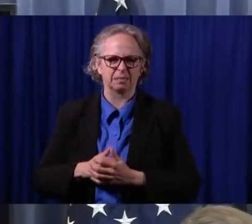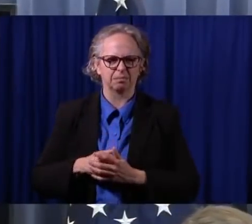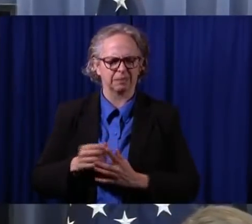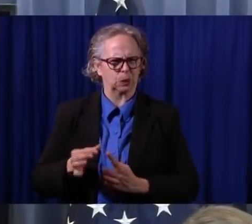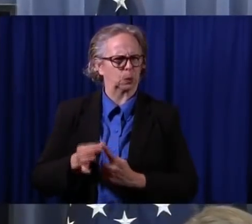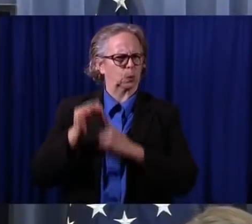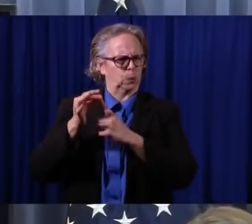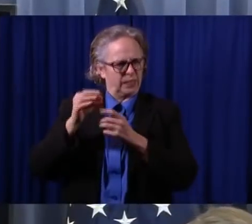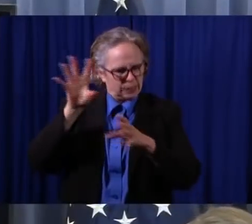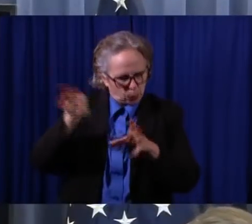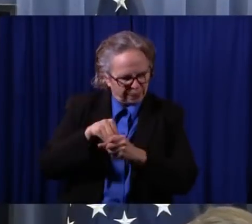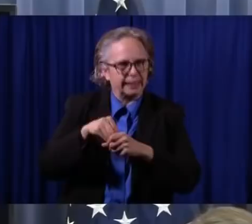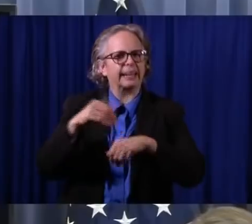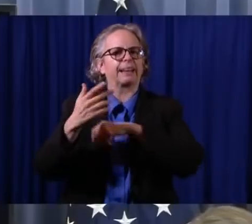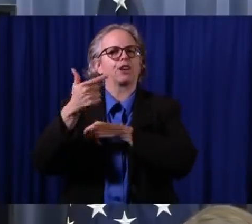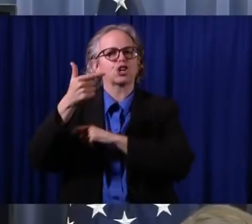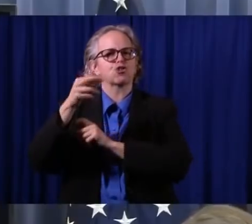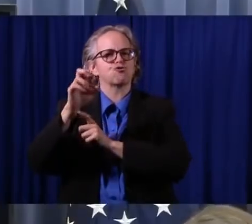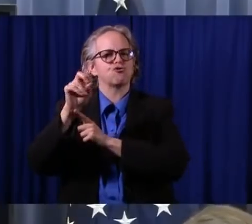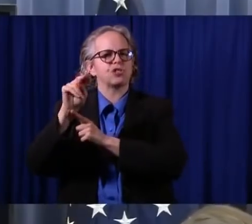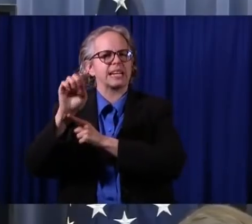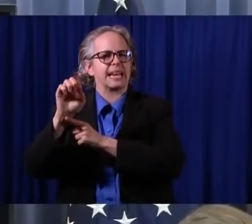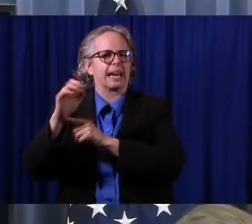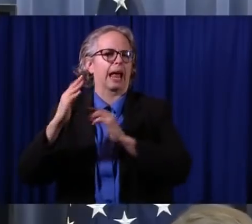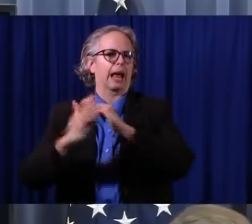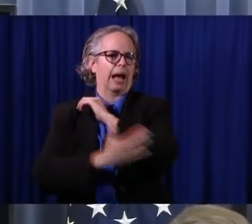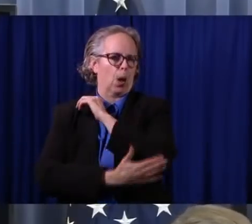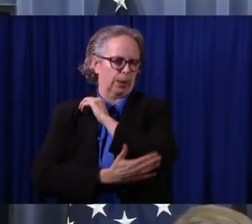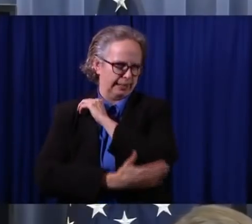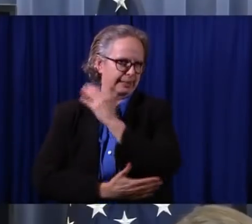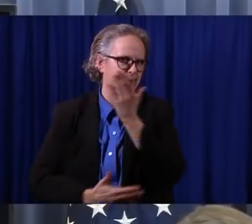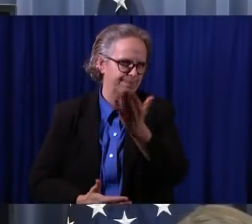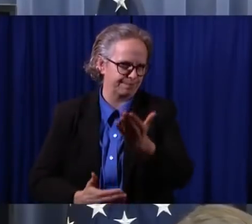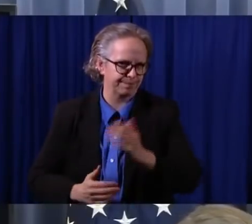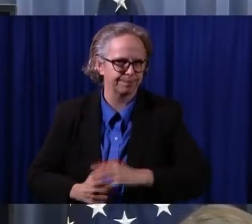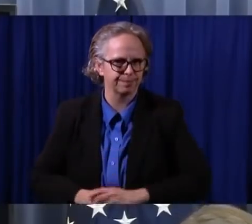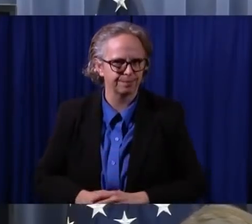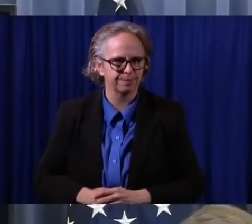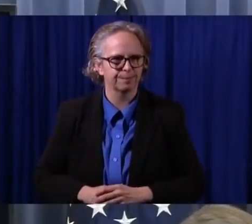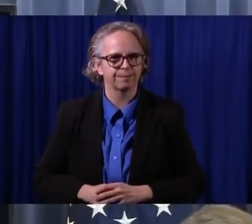REAL BEGGAR AREAS IS FAIRBORN. IT IS ALL OVER, WE HAVE COMMUNITY SPREAD VIRTUALLY EVERYWHERE, BUT THESE ARE THE TWO ZIP CODES THAT WE WOULD